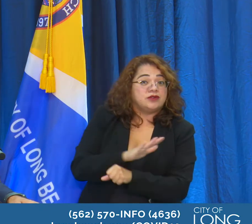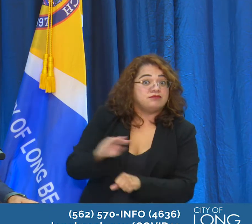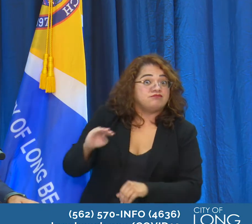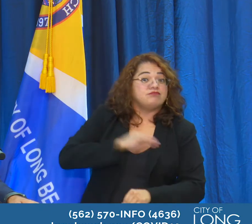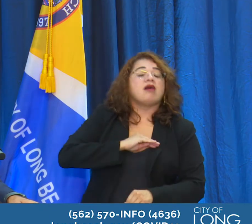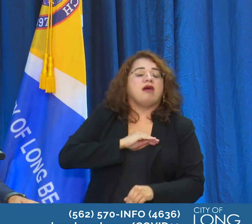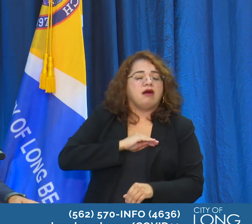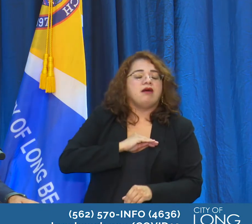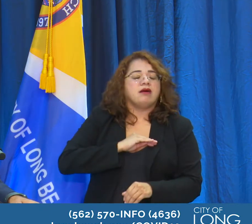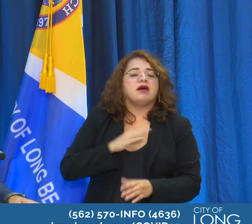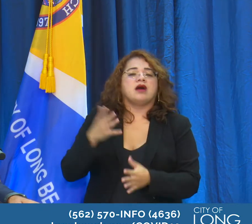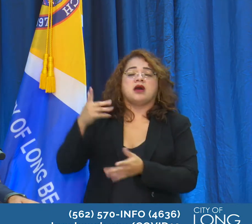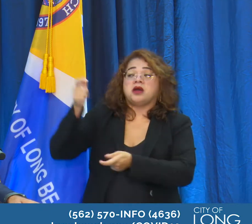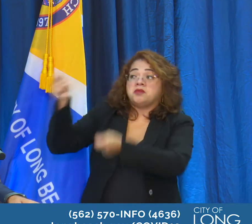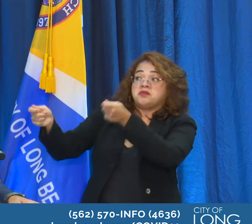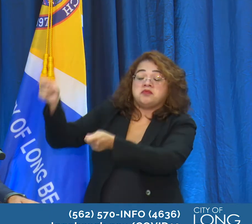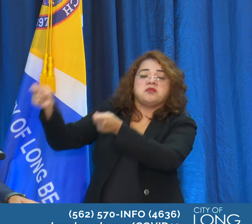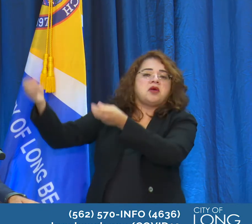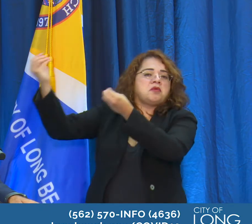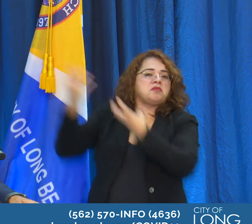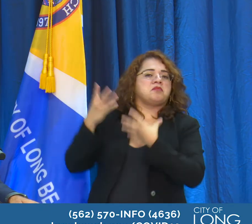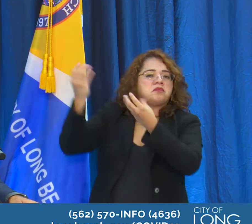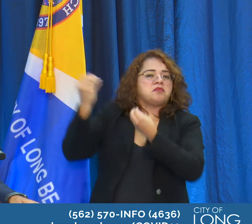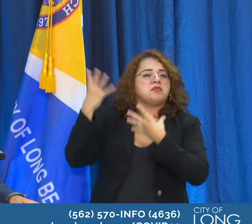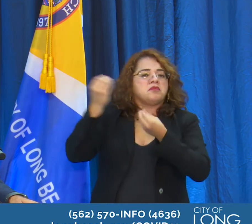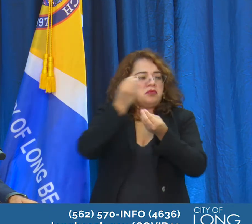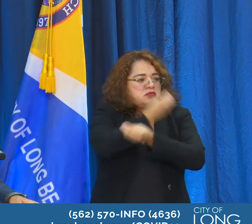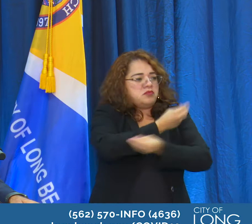that are being made in counties across the state.